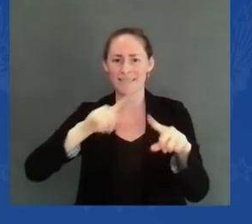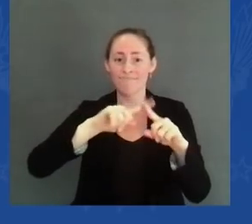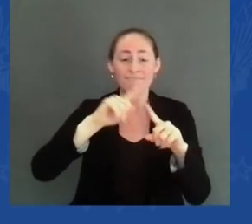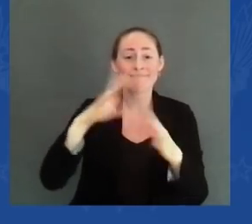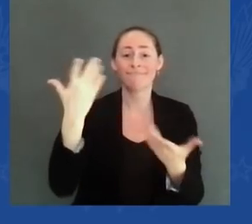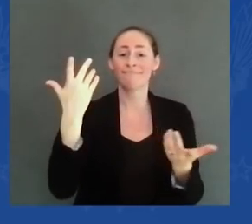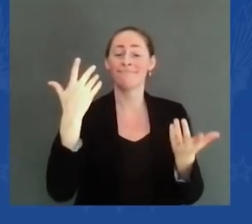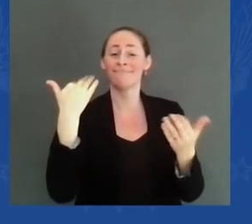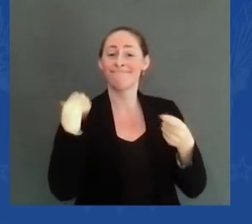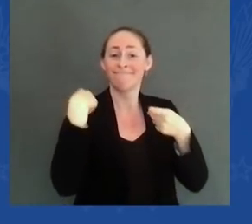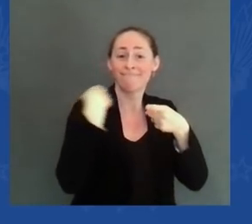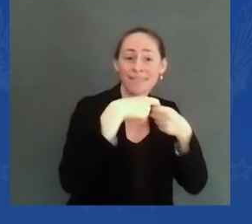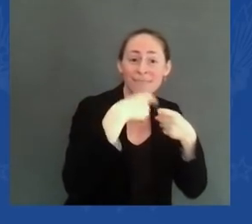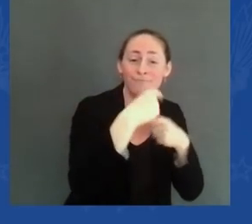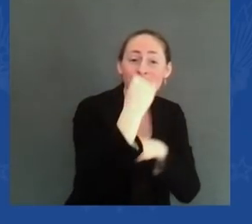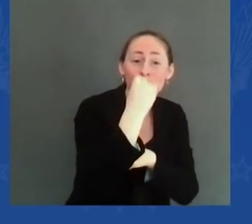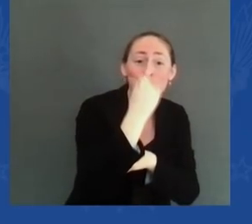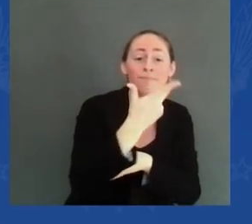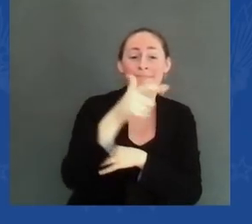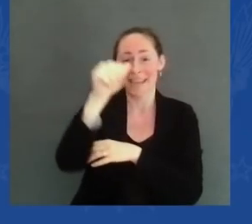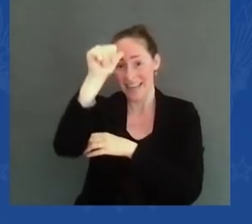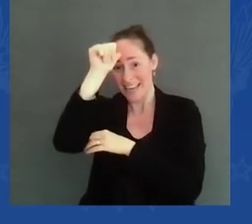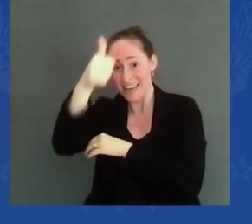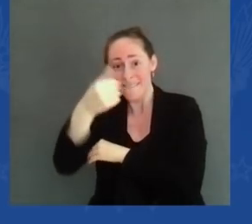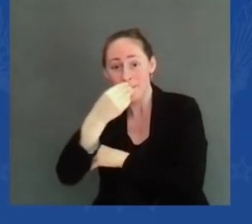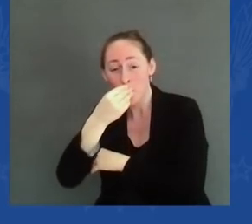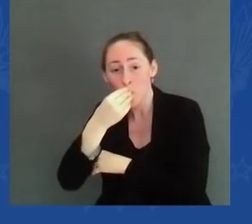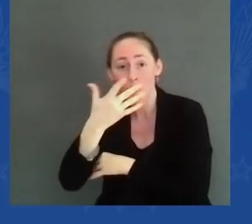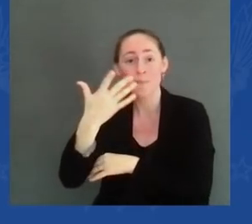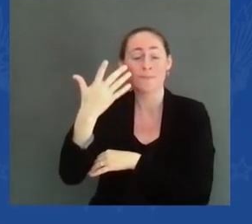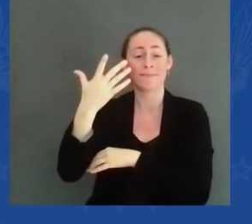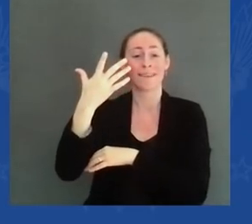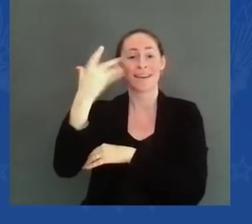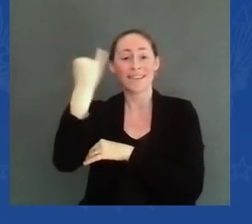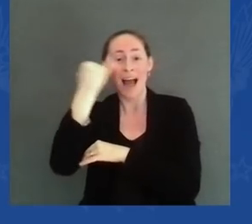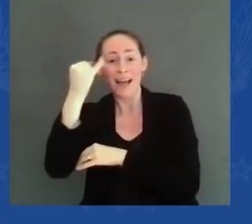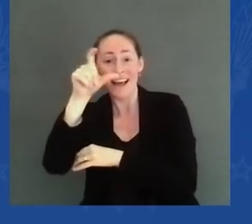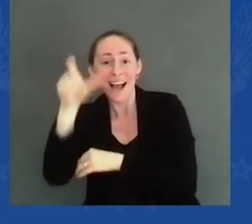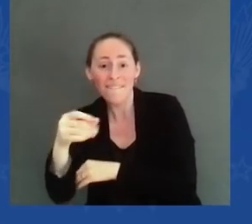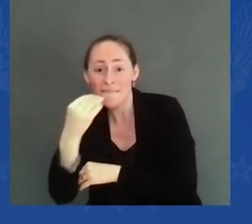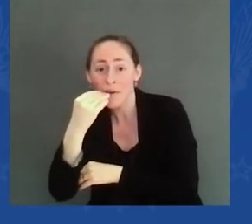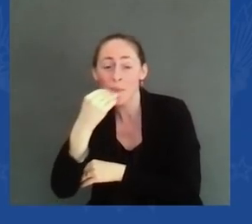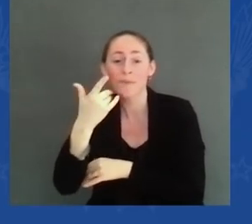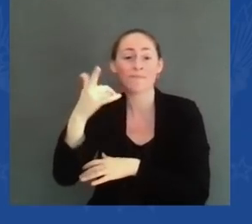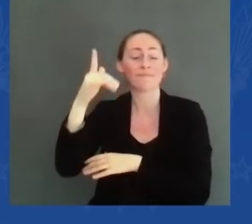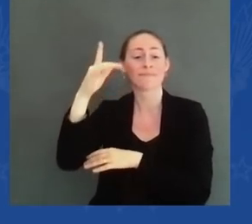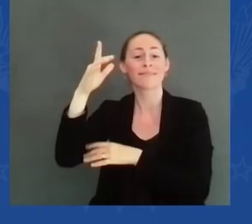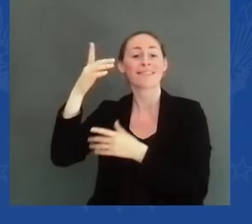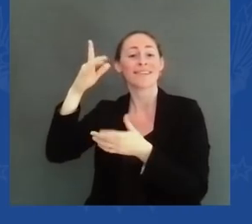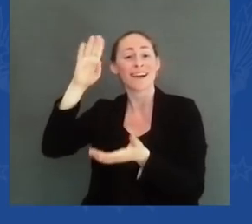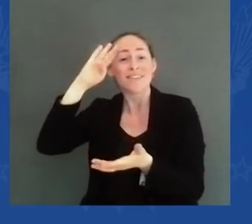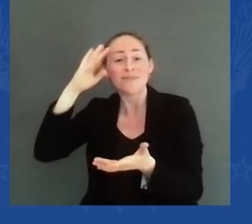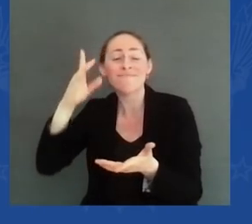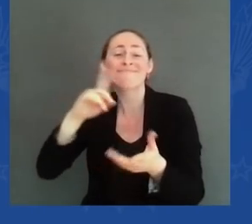and Guinness on the planet. As a Congressman, my district included parts of Queens.